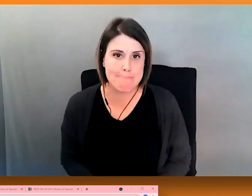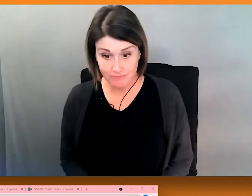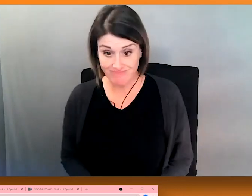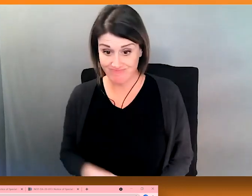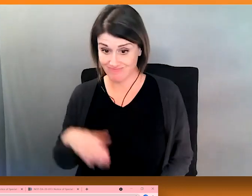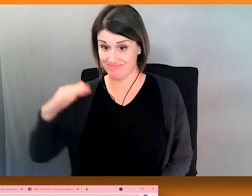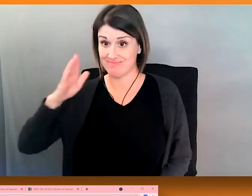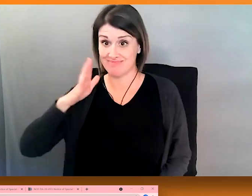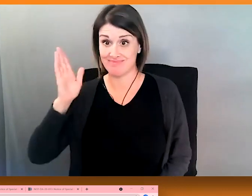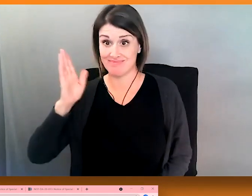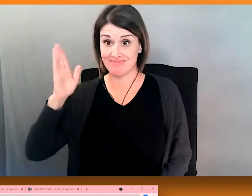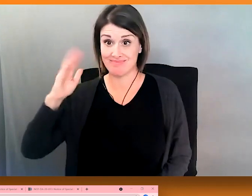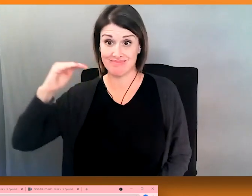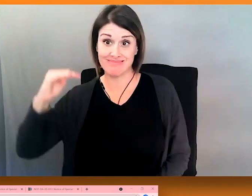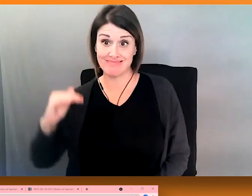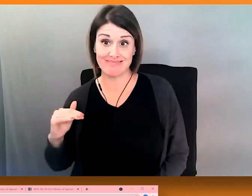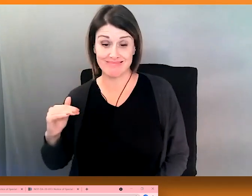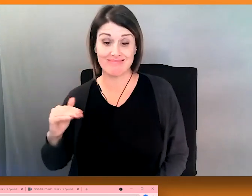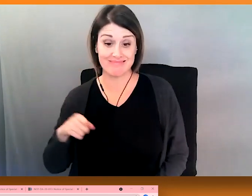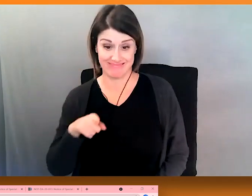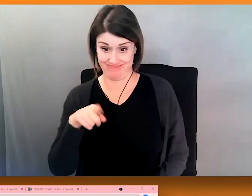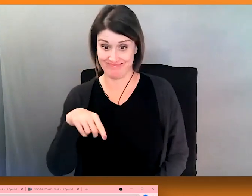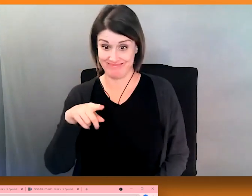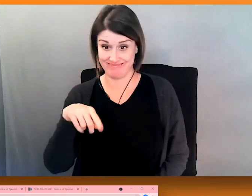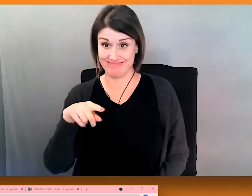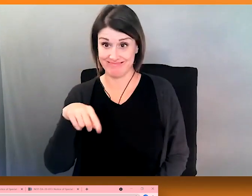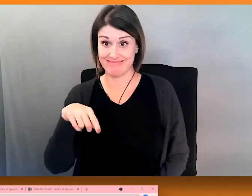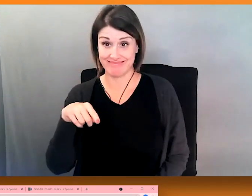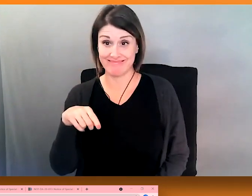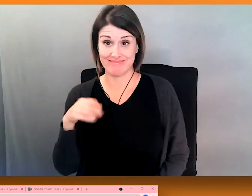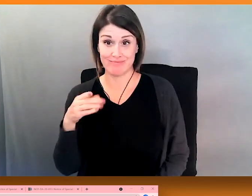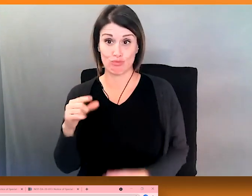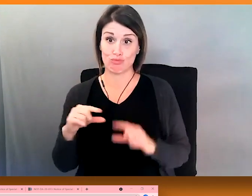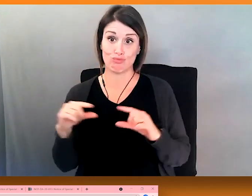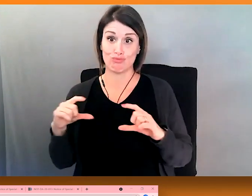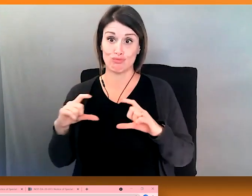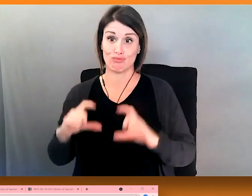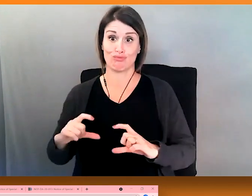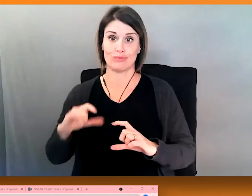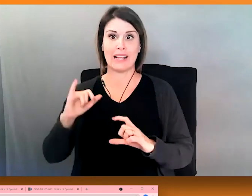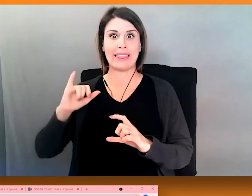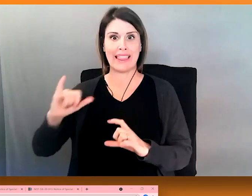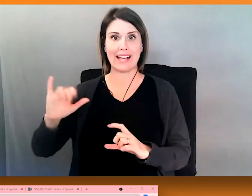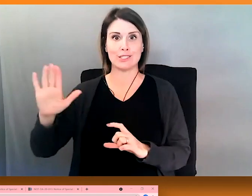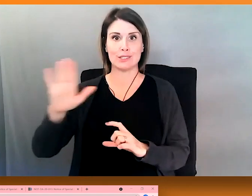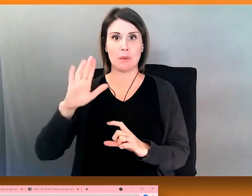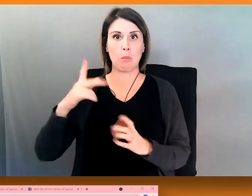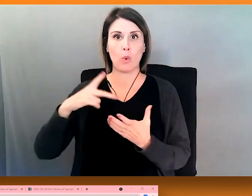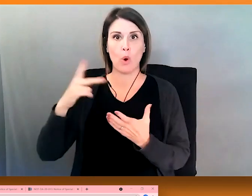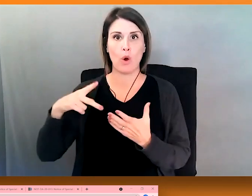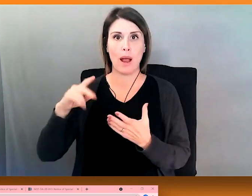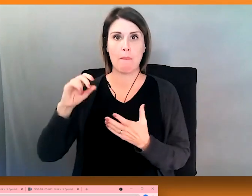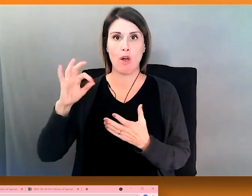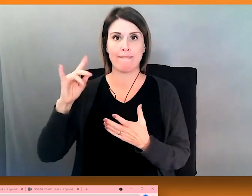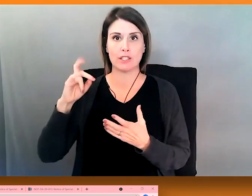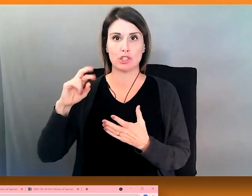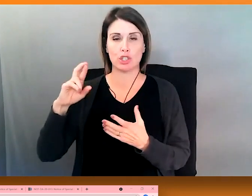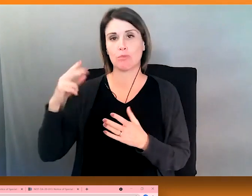And look at this. Right here, here's your program officer.